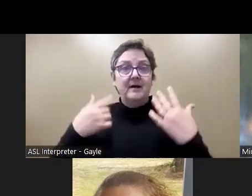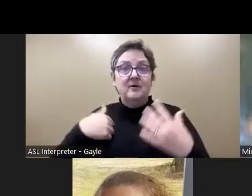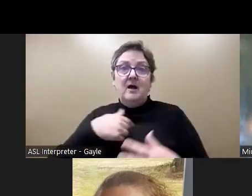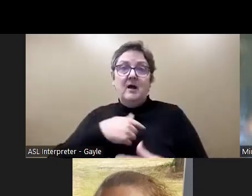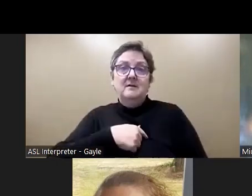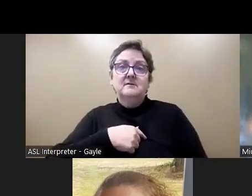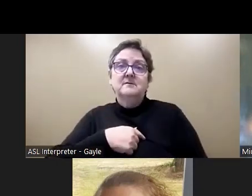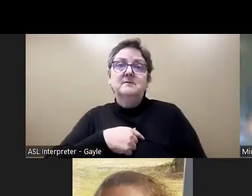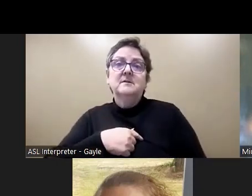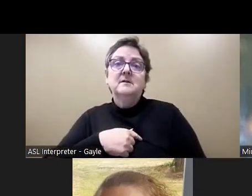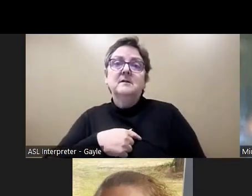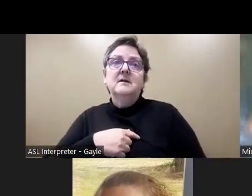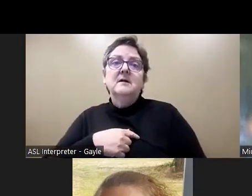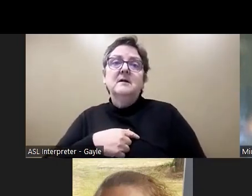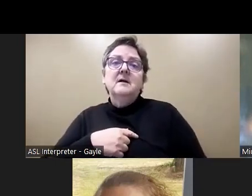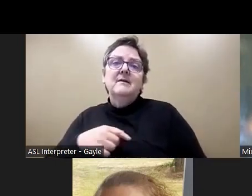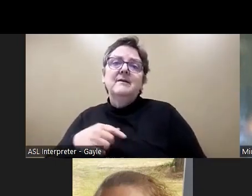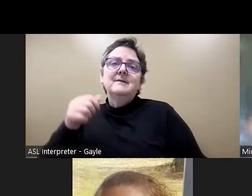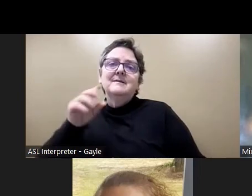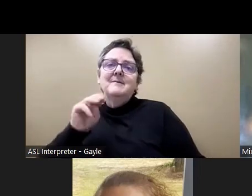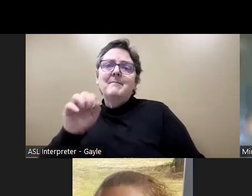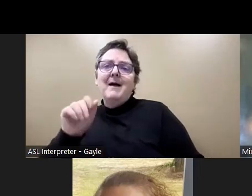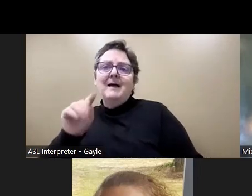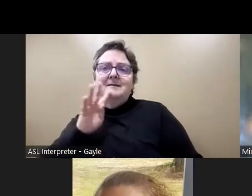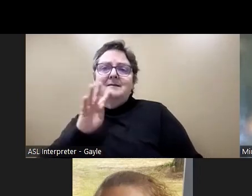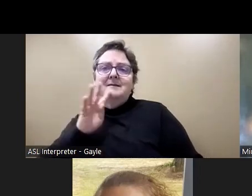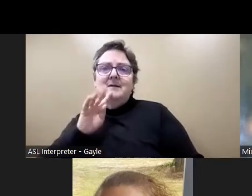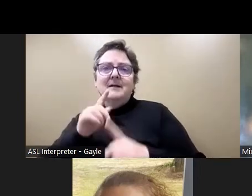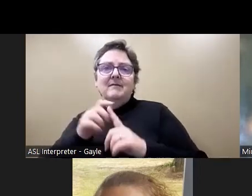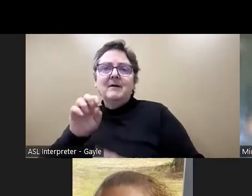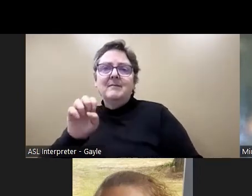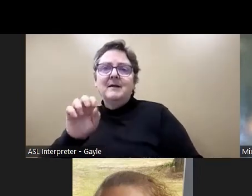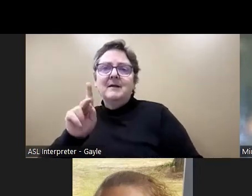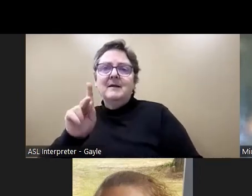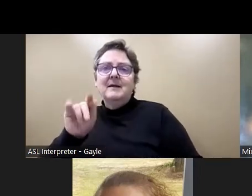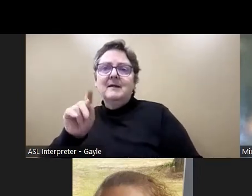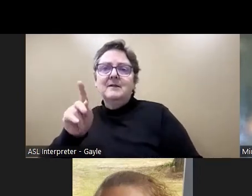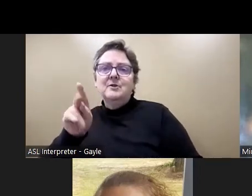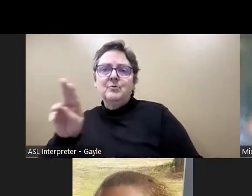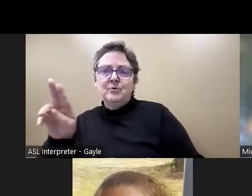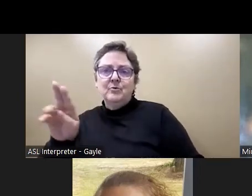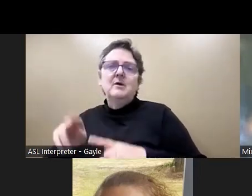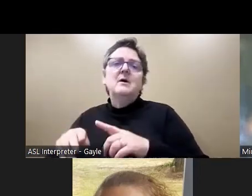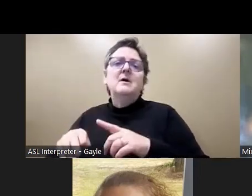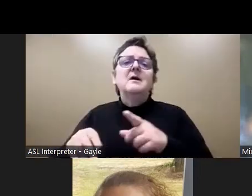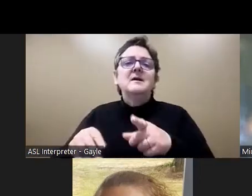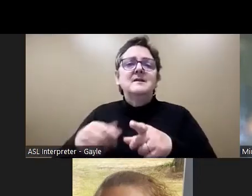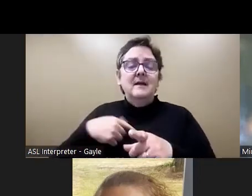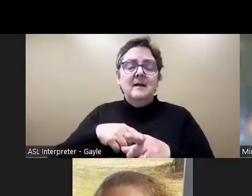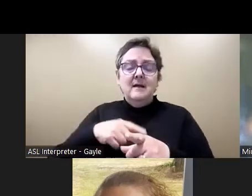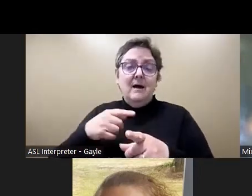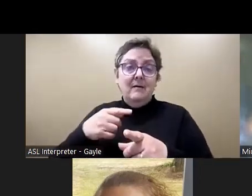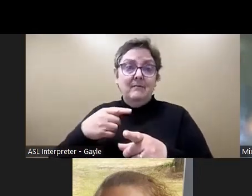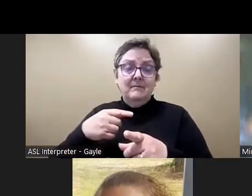of actually engaging local communities. And I know Bloom does a lot of this as well